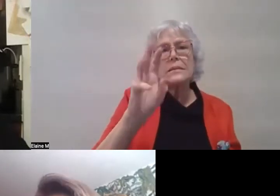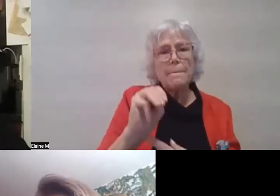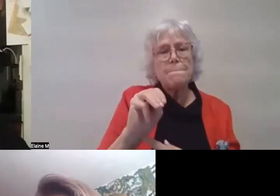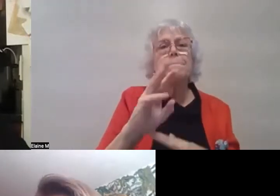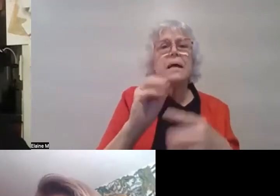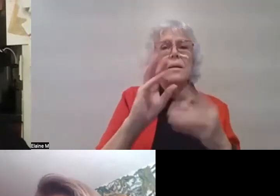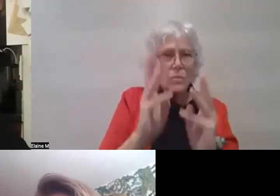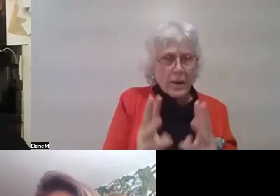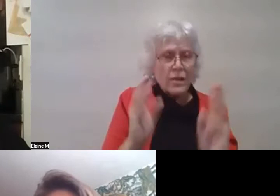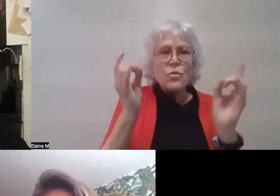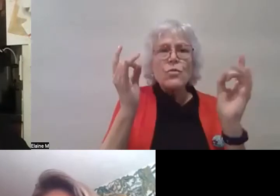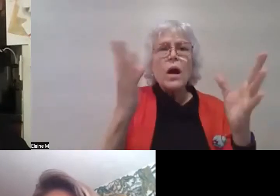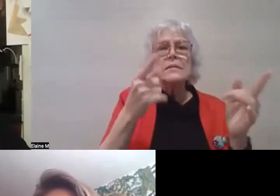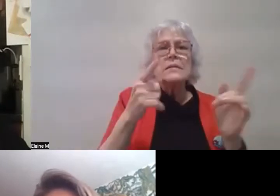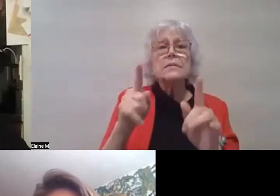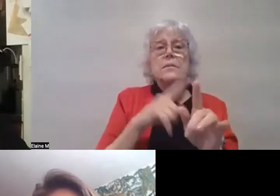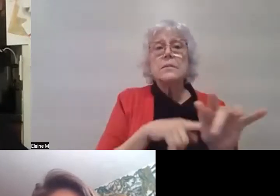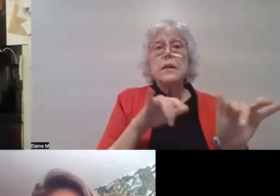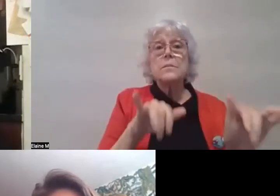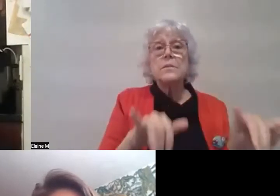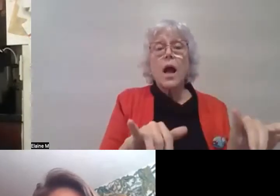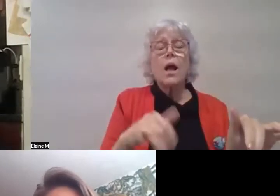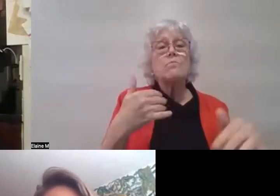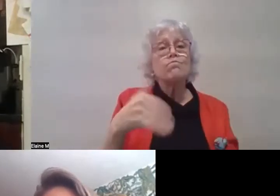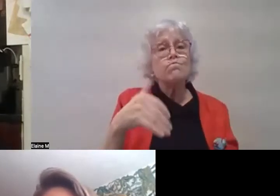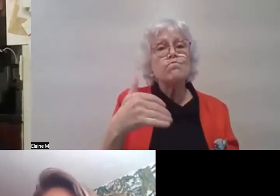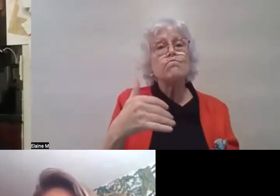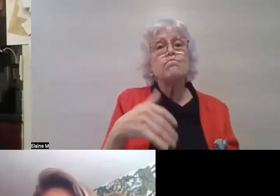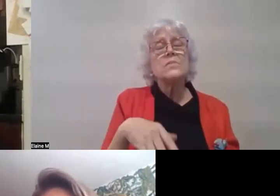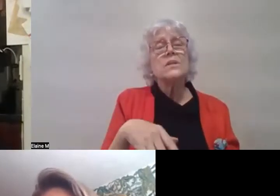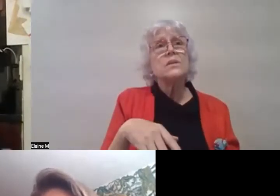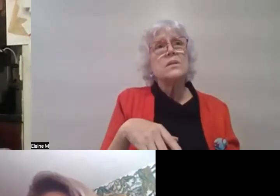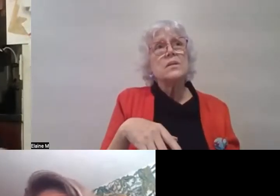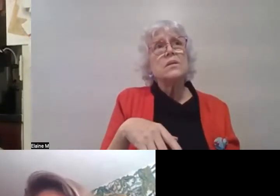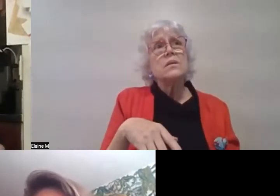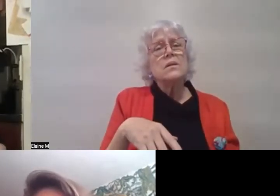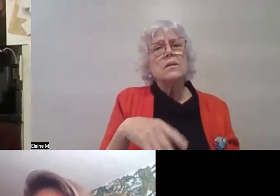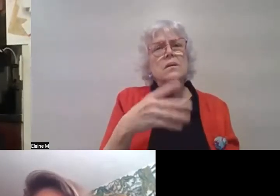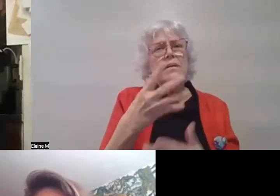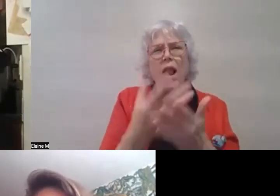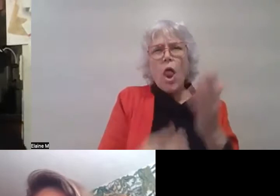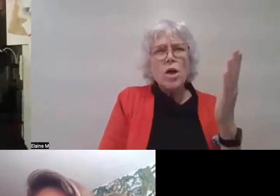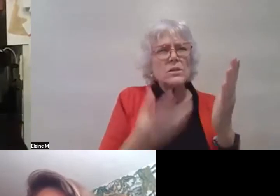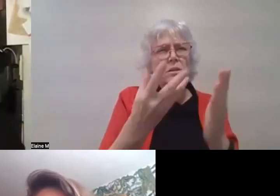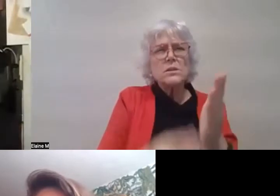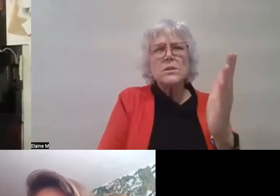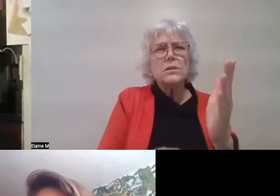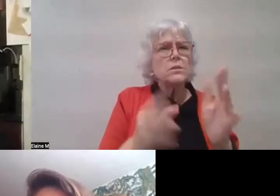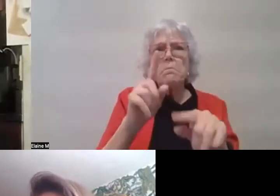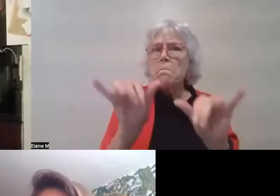At the same time, how this loss is immeasurable, right? It is so much greater